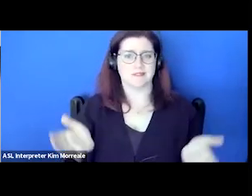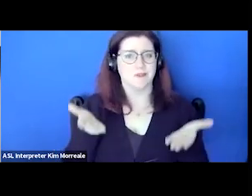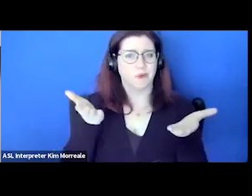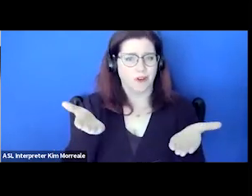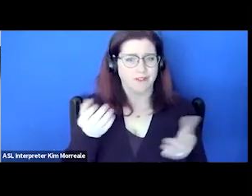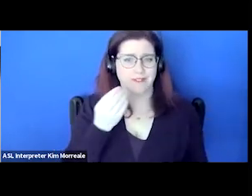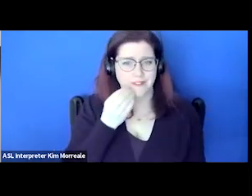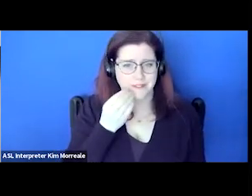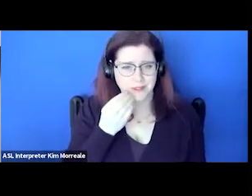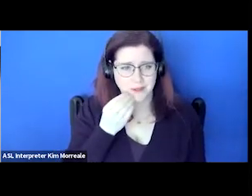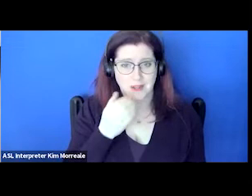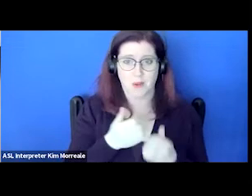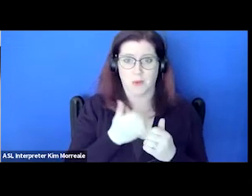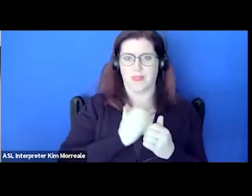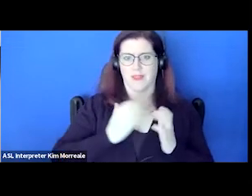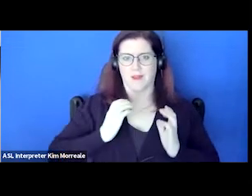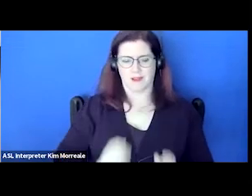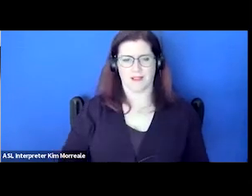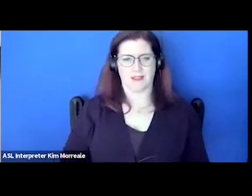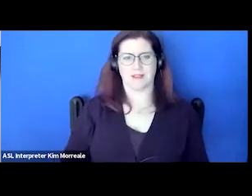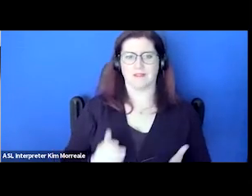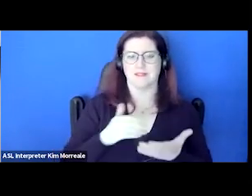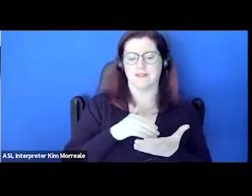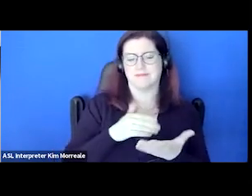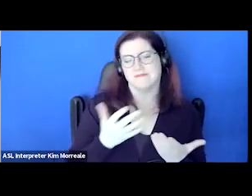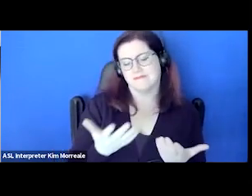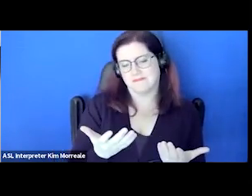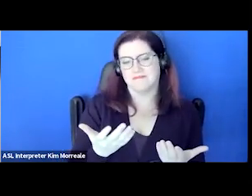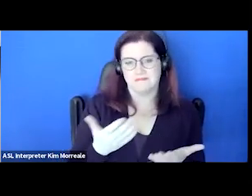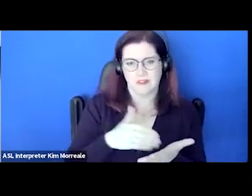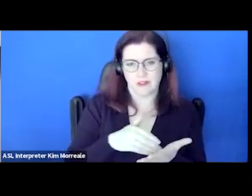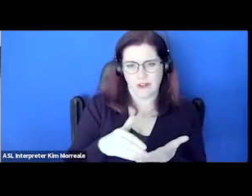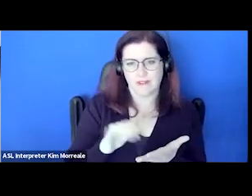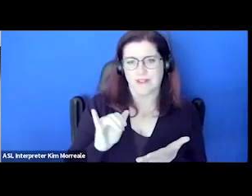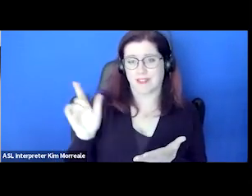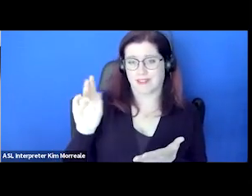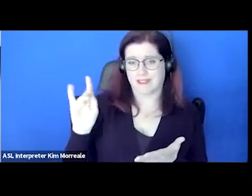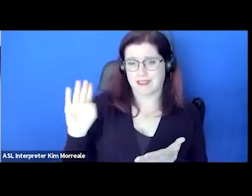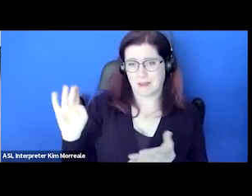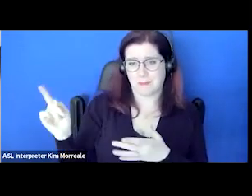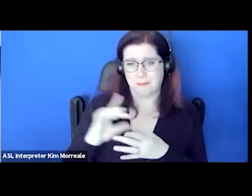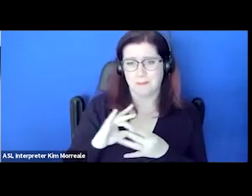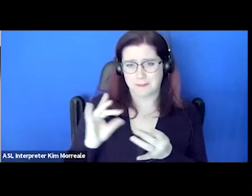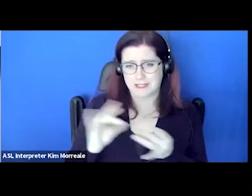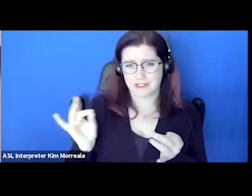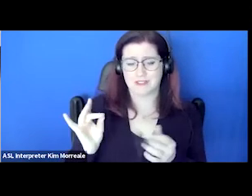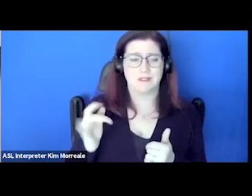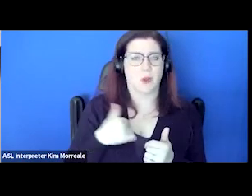And with our clients, they're oftentimes like Kim mentioned in her slides, we are overrepresented